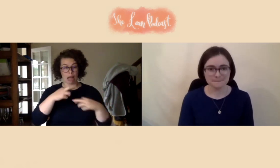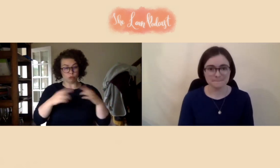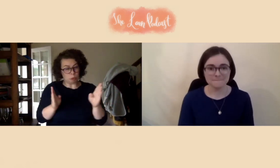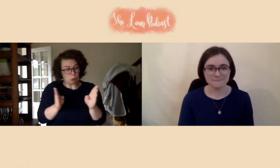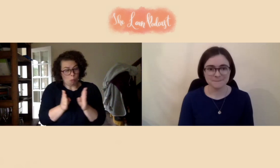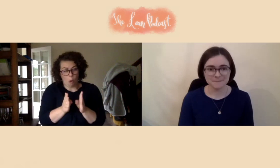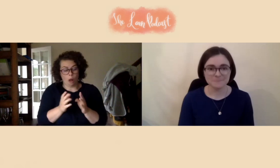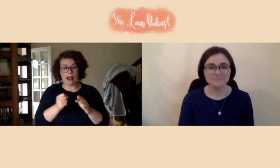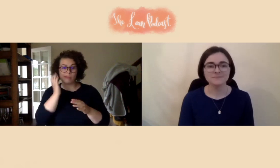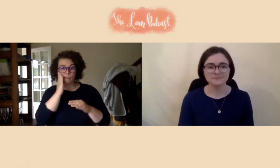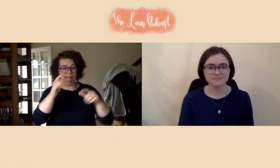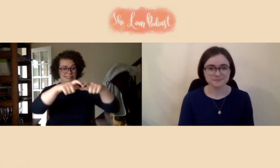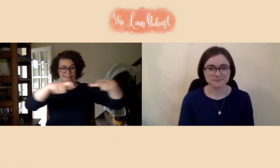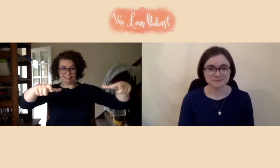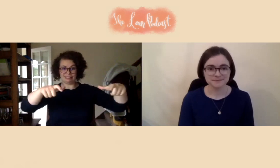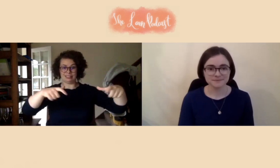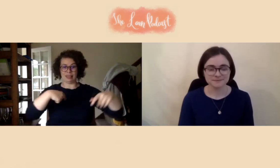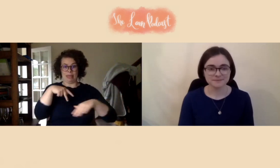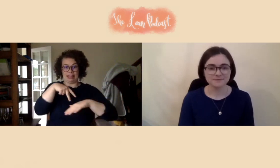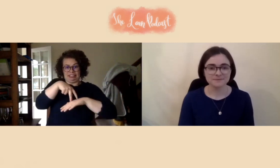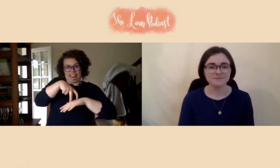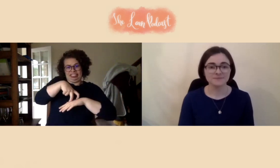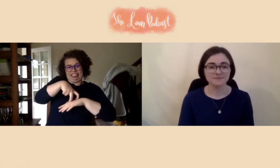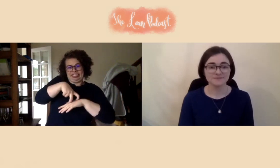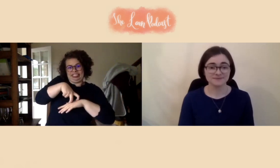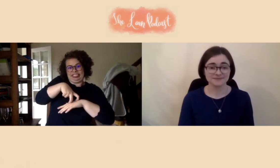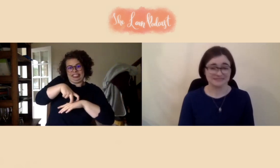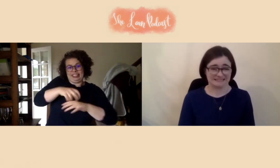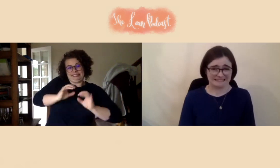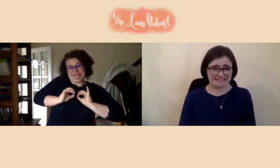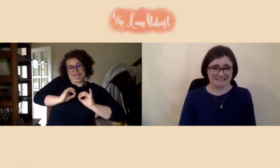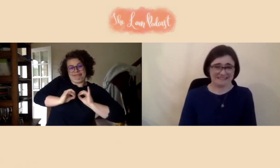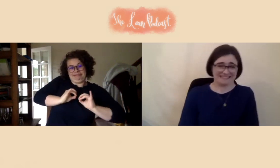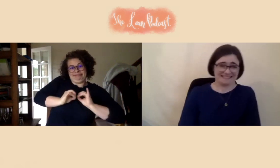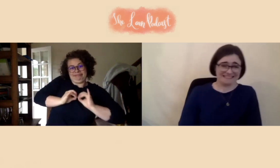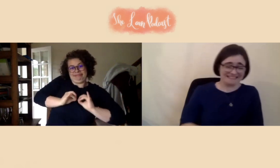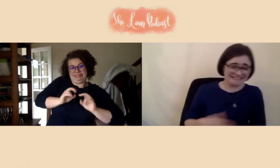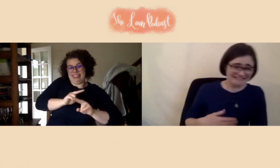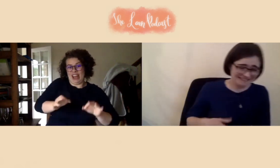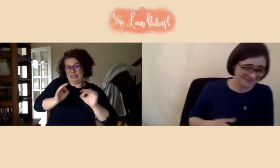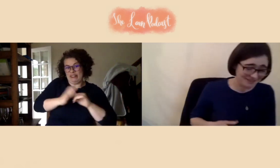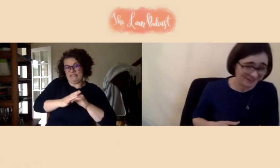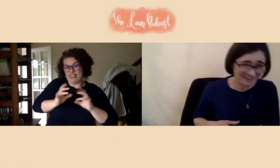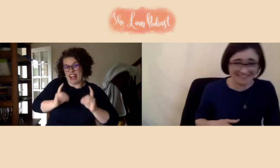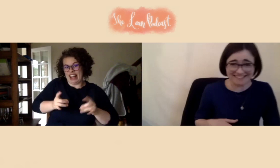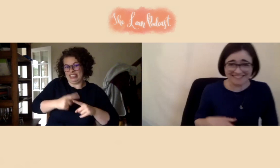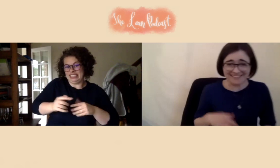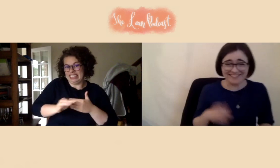And I had my, oh yeah, no, it was very uncomfortable for health and safety. - That sounds awful. It was bad. It was bad.